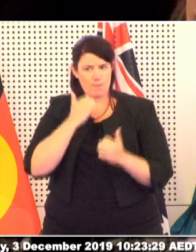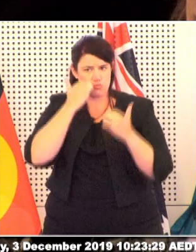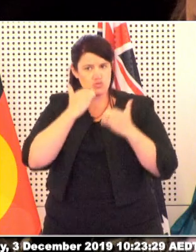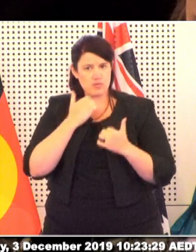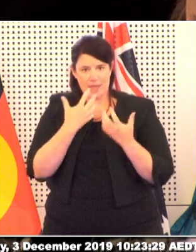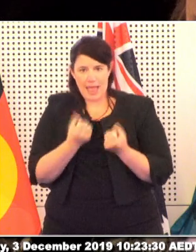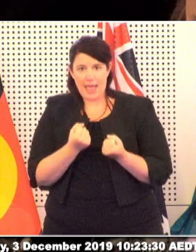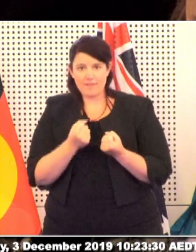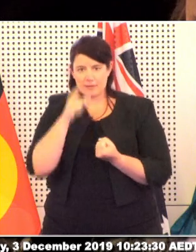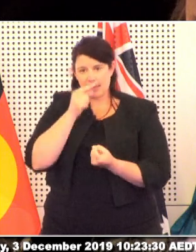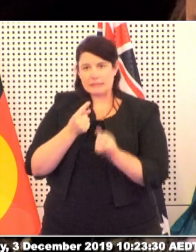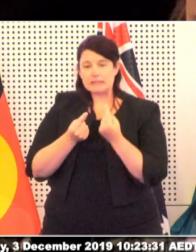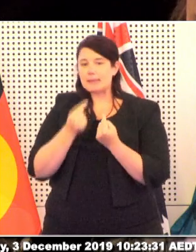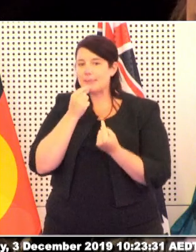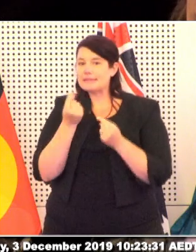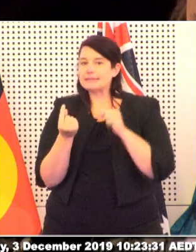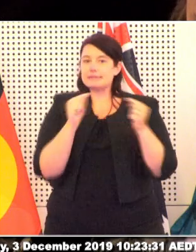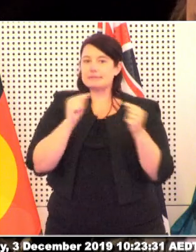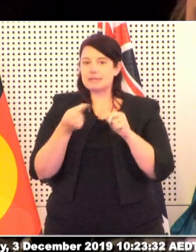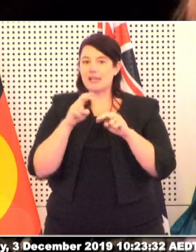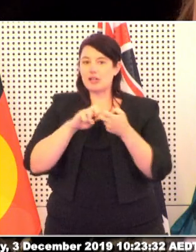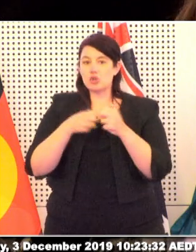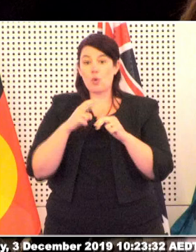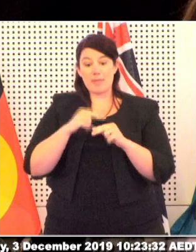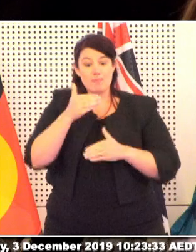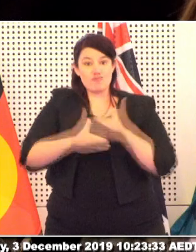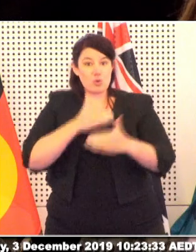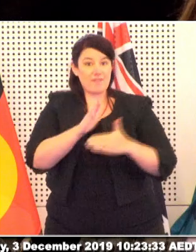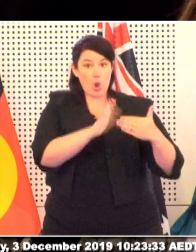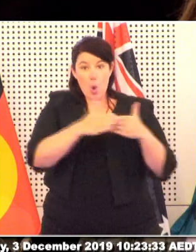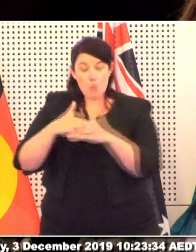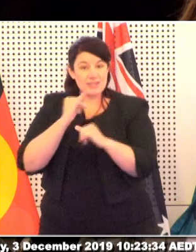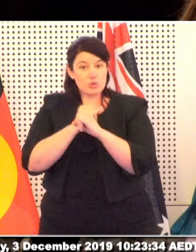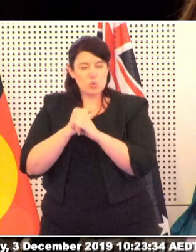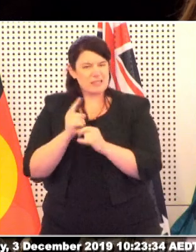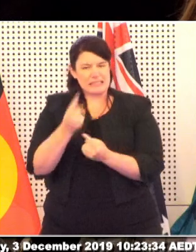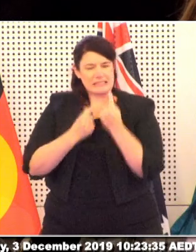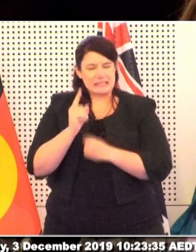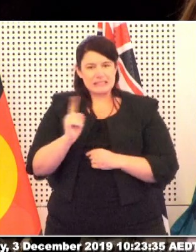you like, controversial aspects of the process? So, I mean, one of the first things